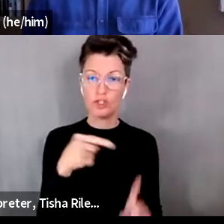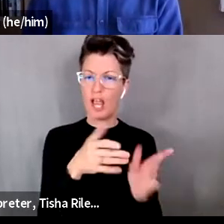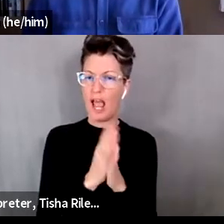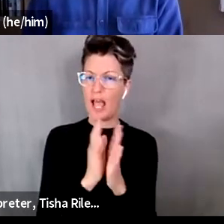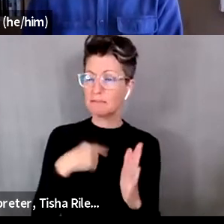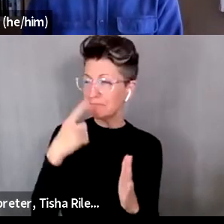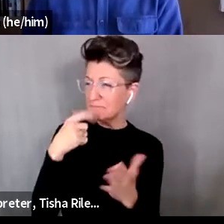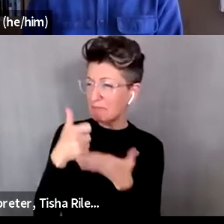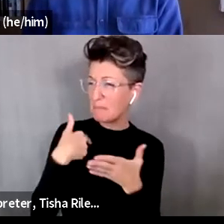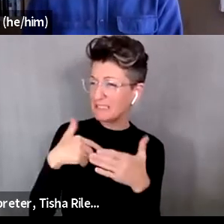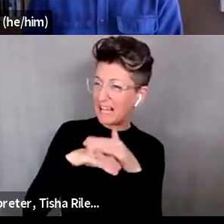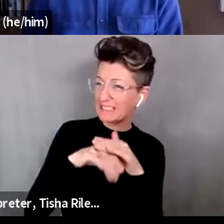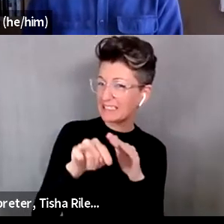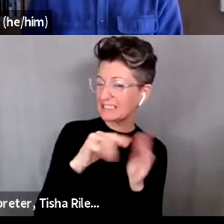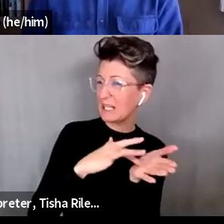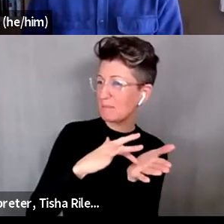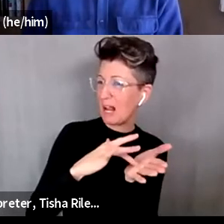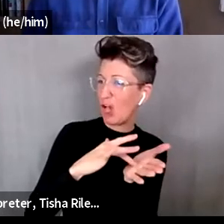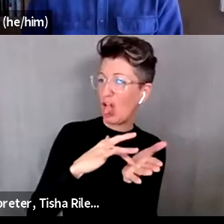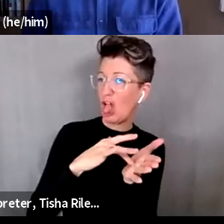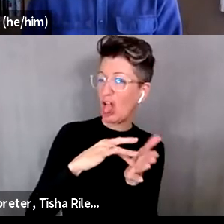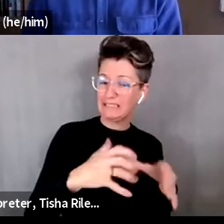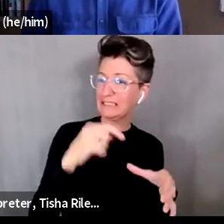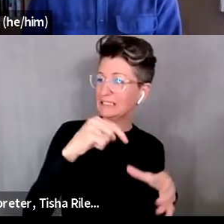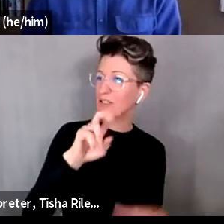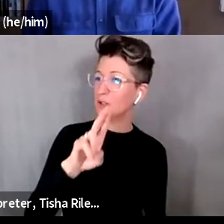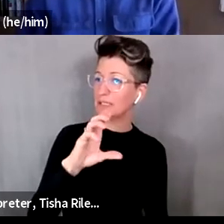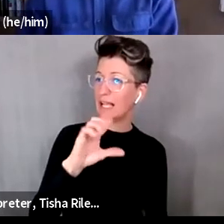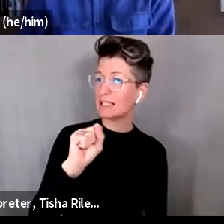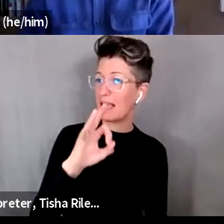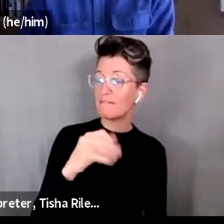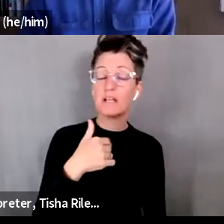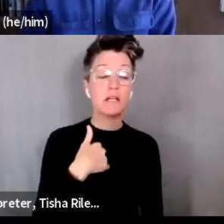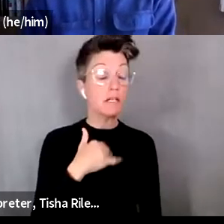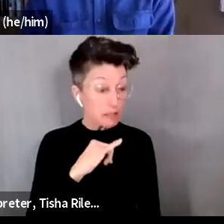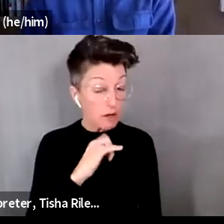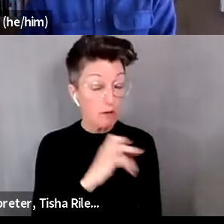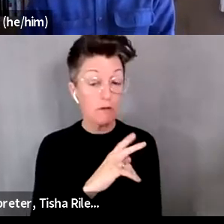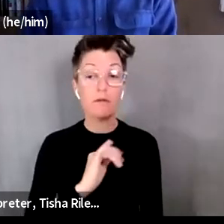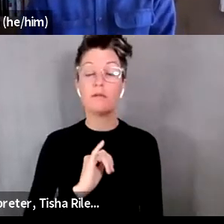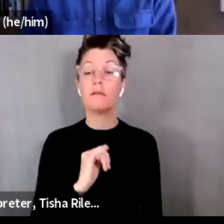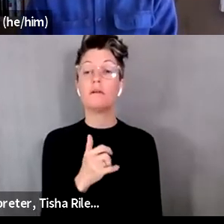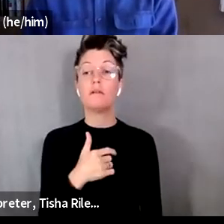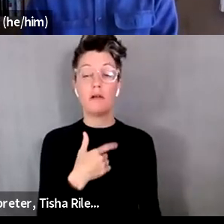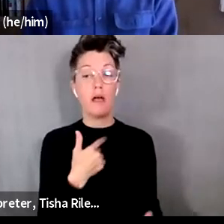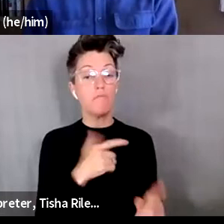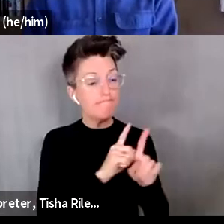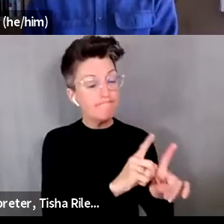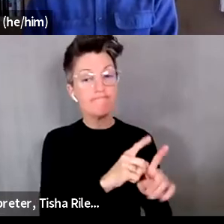to the medical facility, to UCSF, and, and then kind of once we did that, which was its own process, as you can imagine,